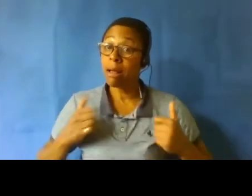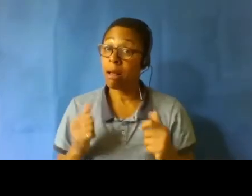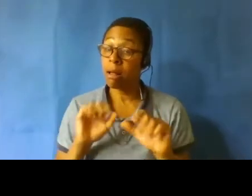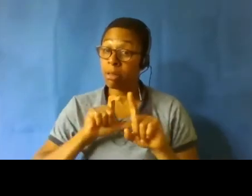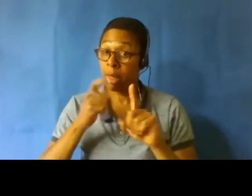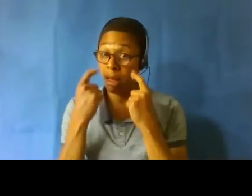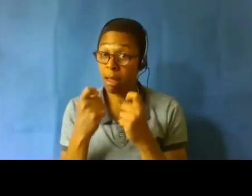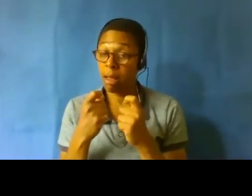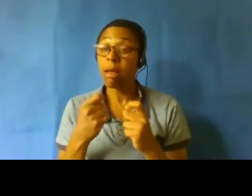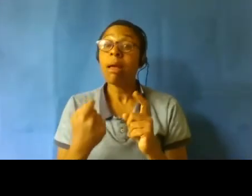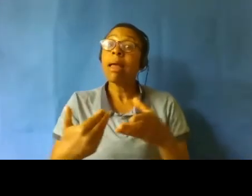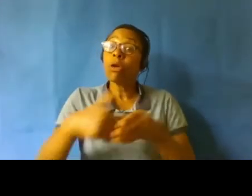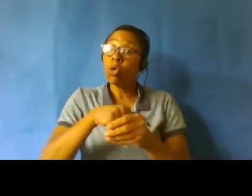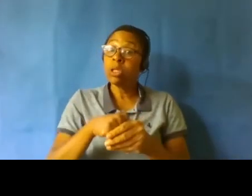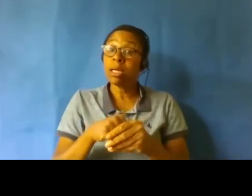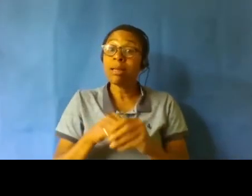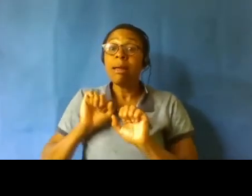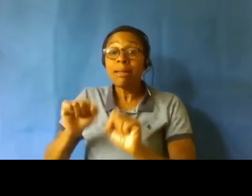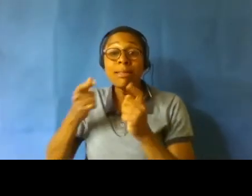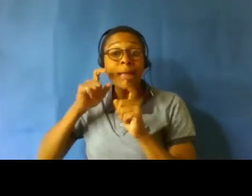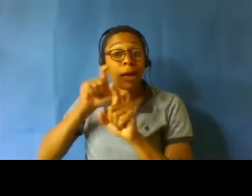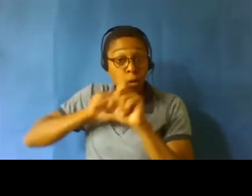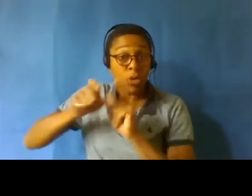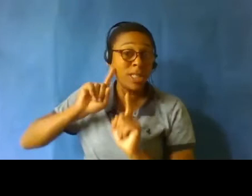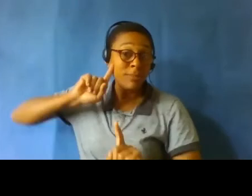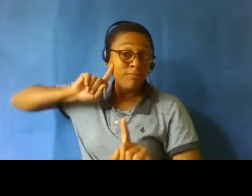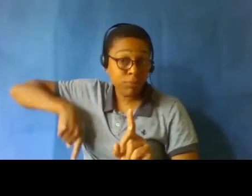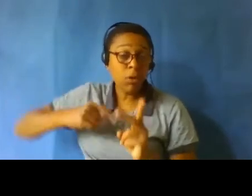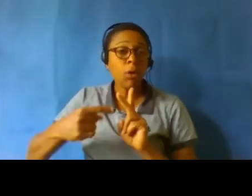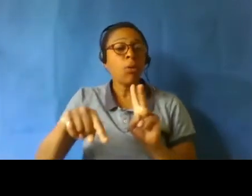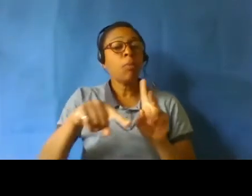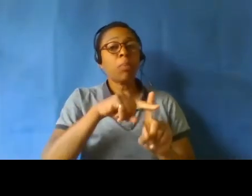workers in order to examine variant ethnic cultural attitudes to medication